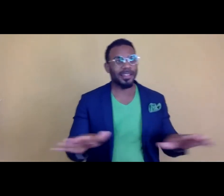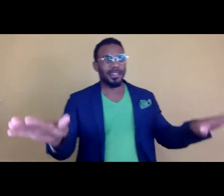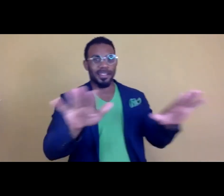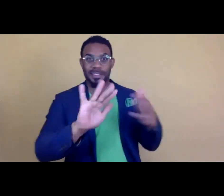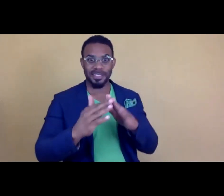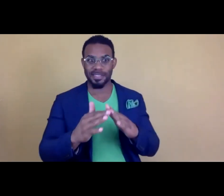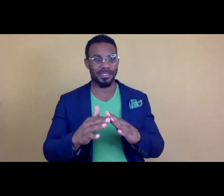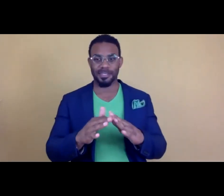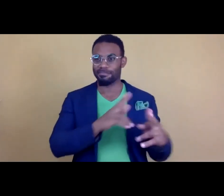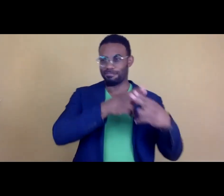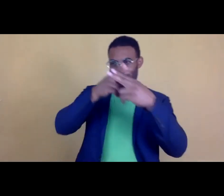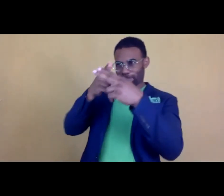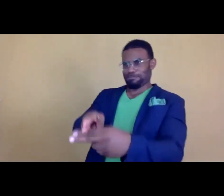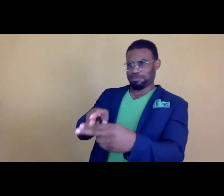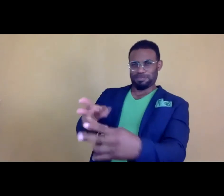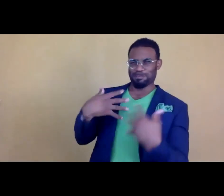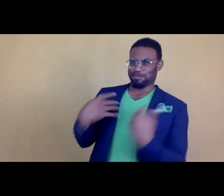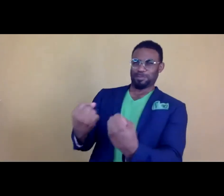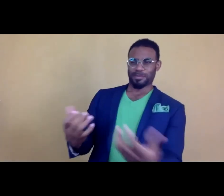they were like wow you were so brave.